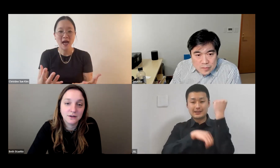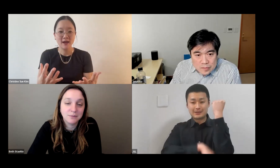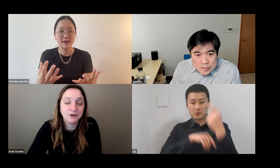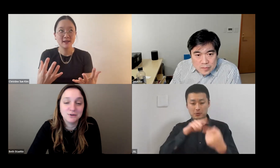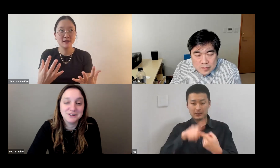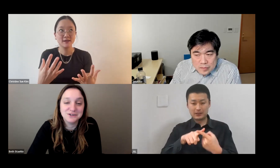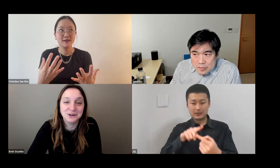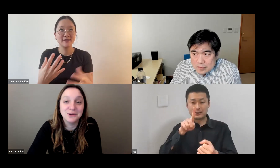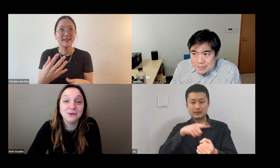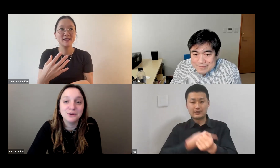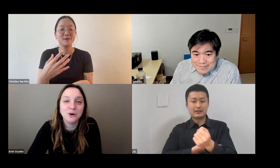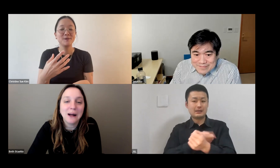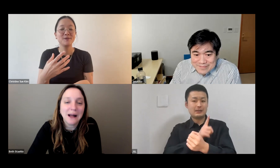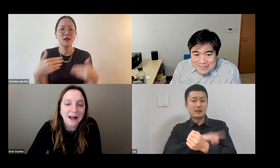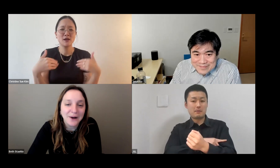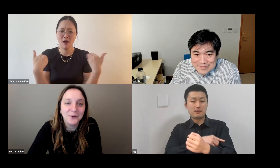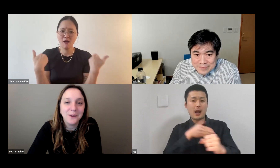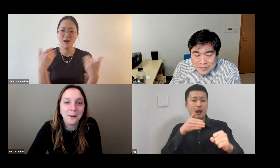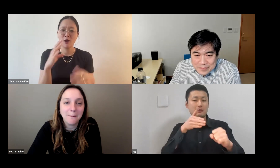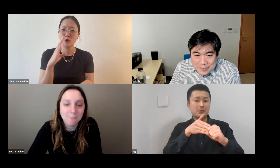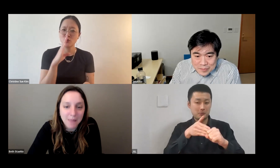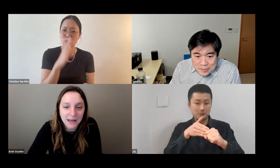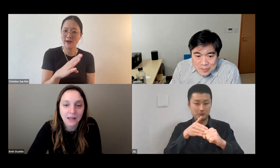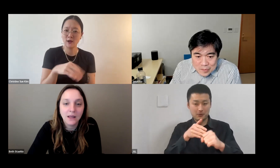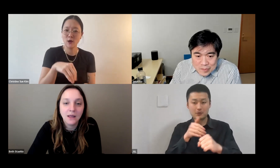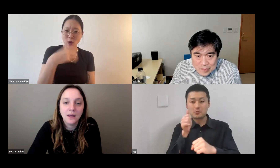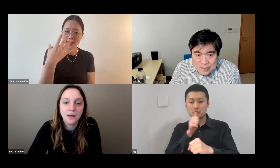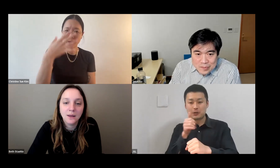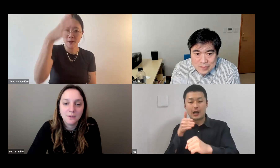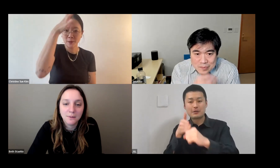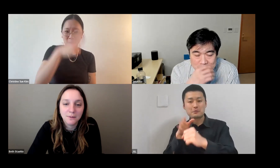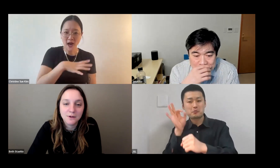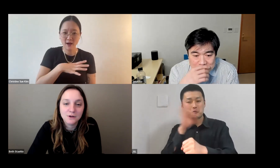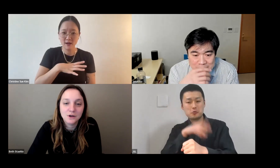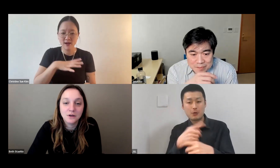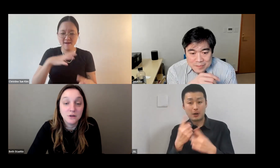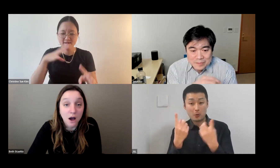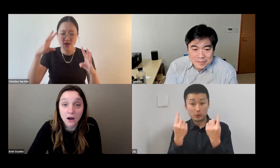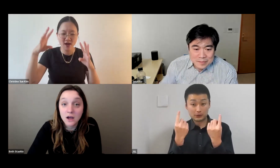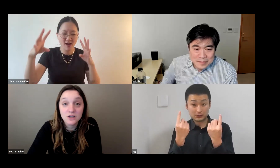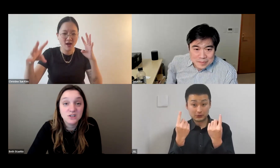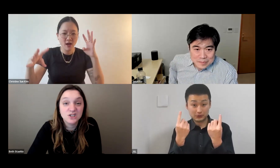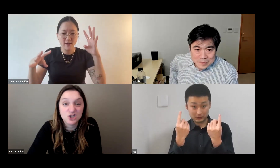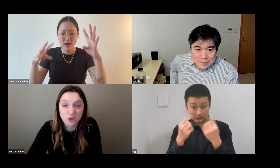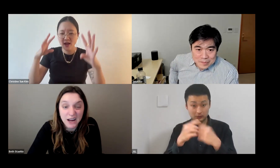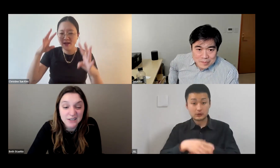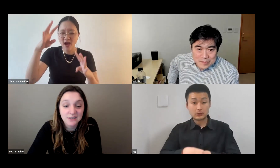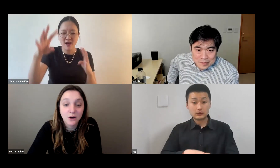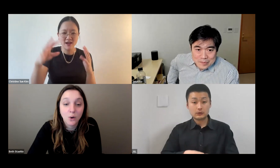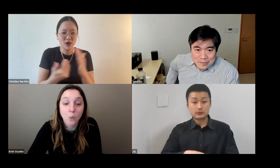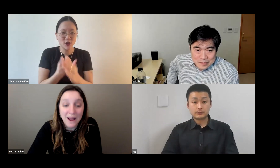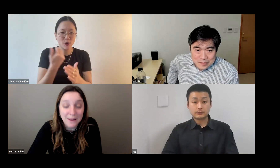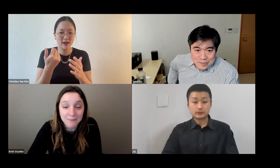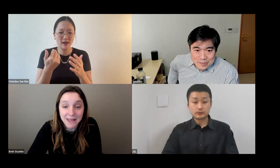But you're right, Joi, You don't know how many young, straight white men